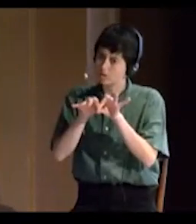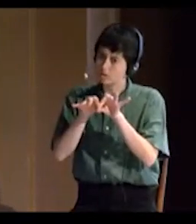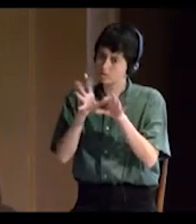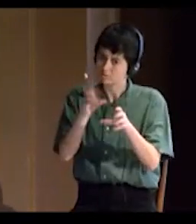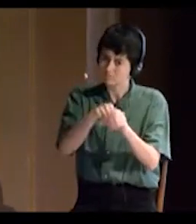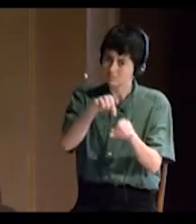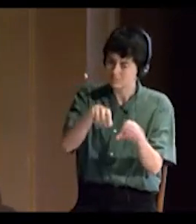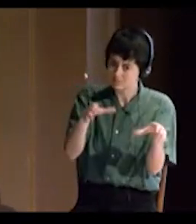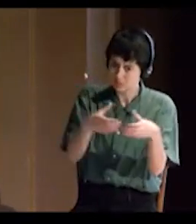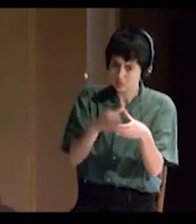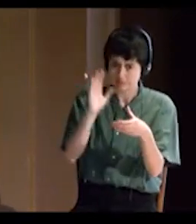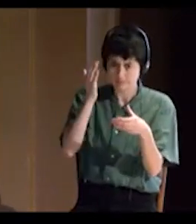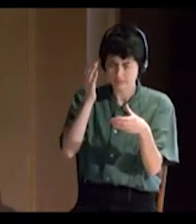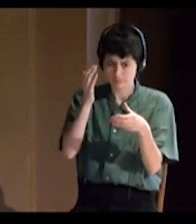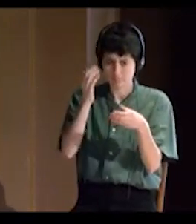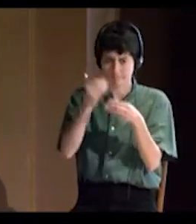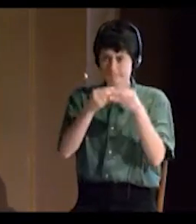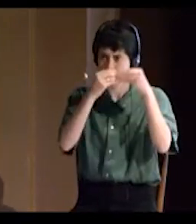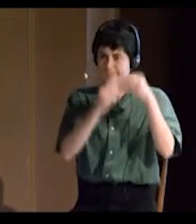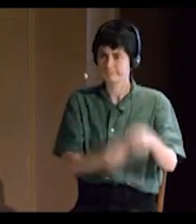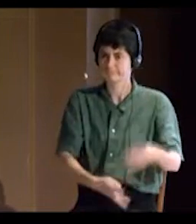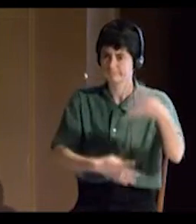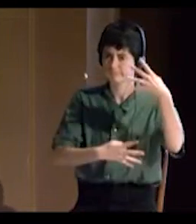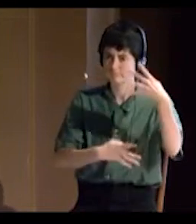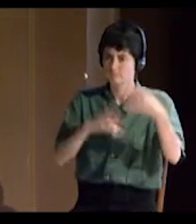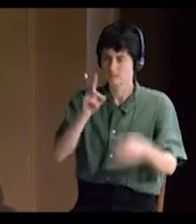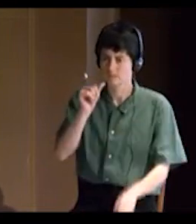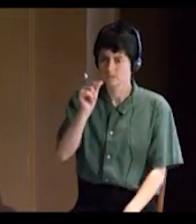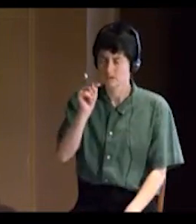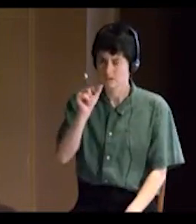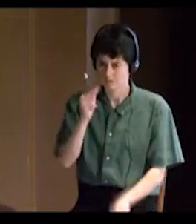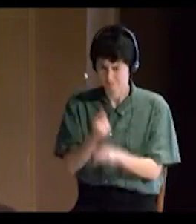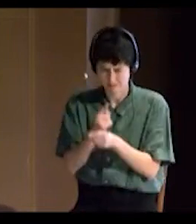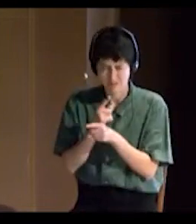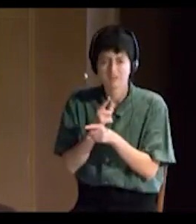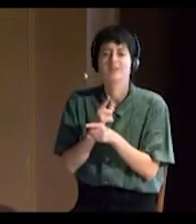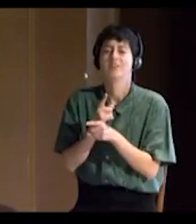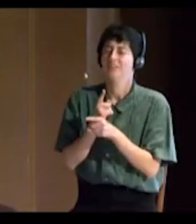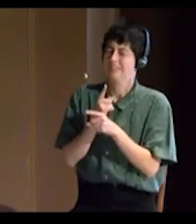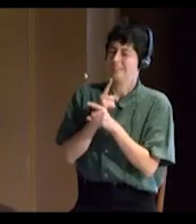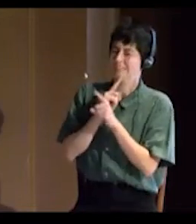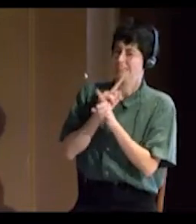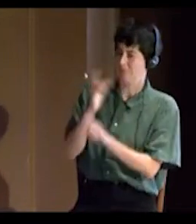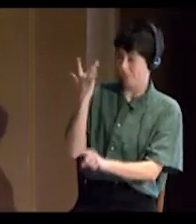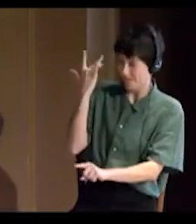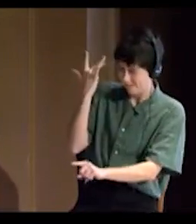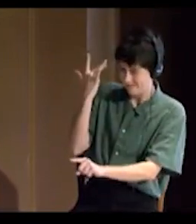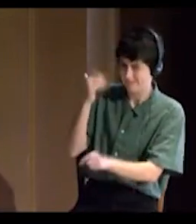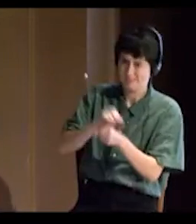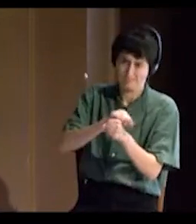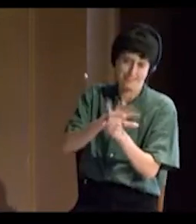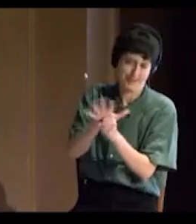And the answer gets down to really the pandemic. And I think we had a a really good system here